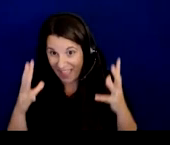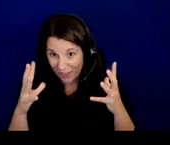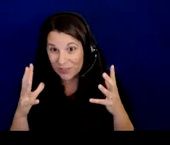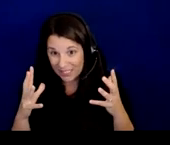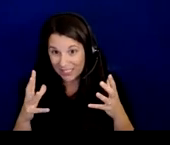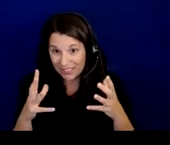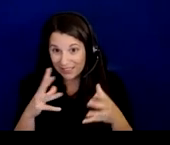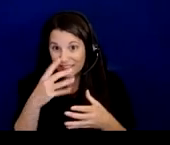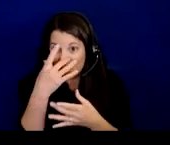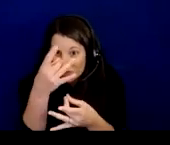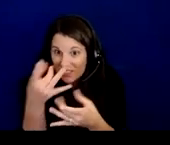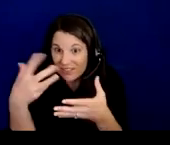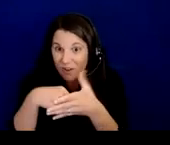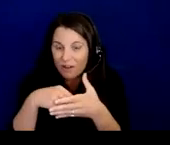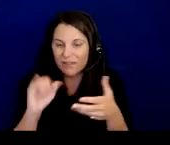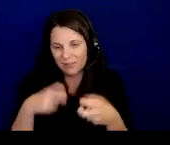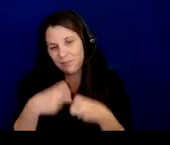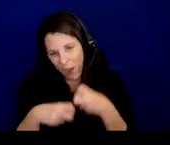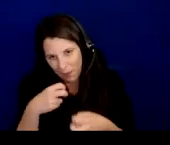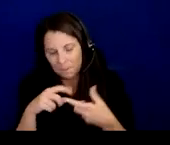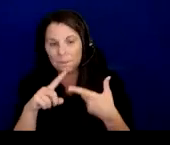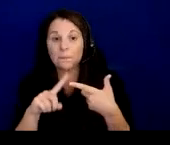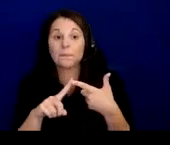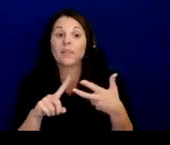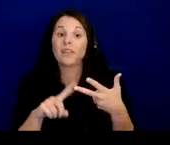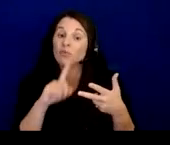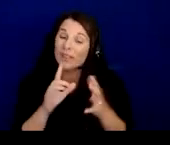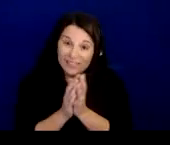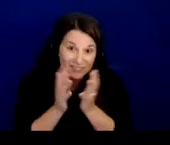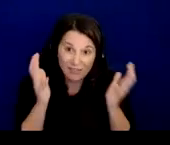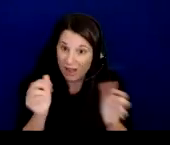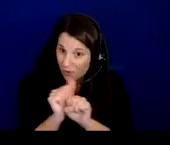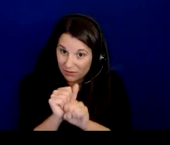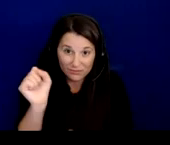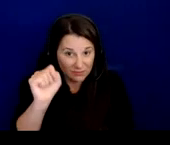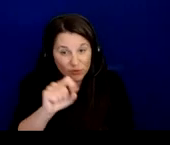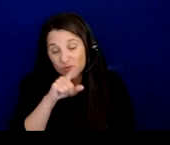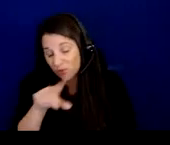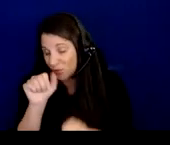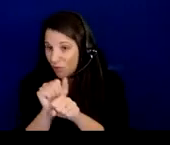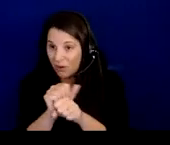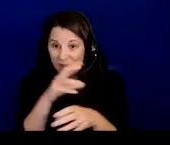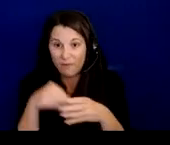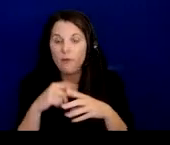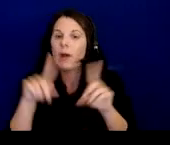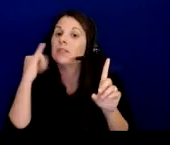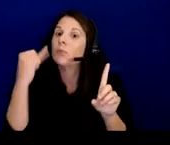And but again, if the goal is to actually create change within the community, it seems like it's worth it.